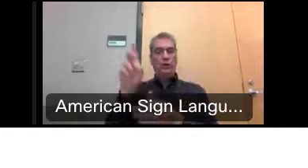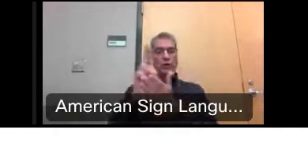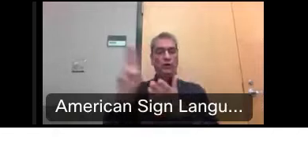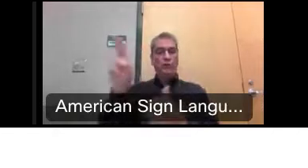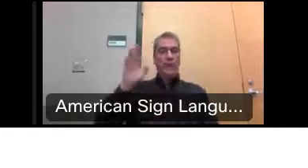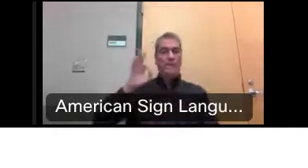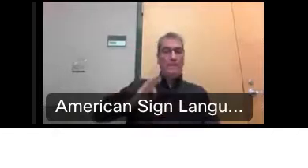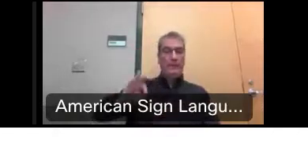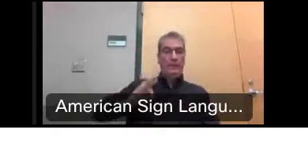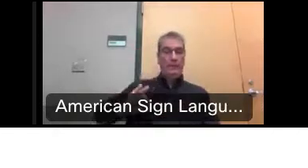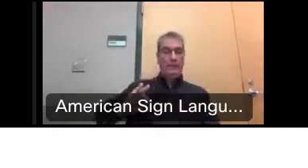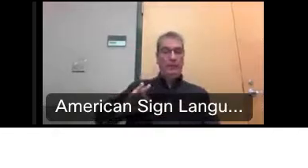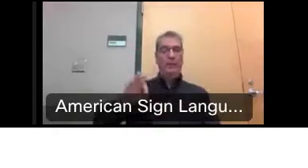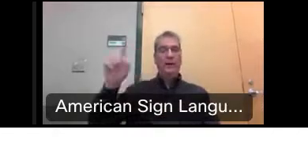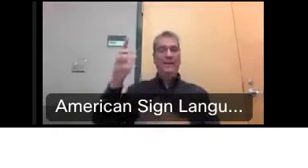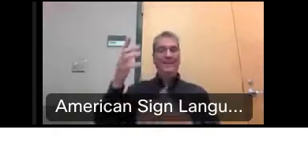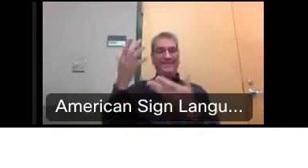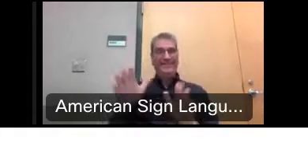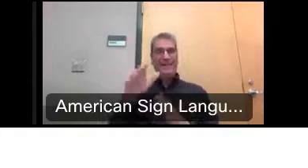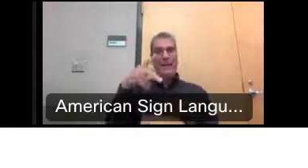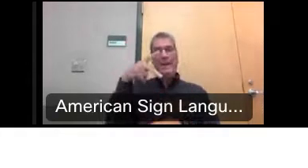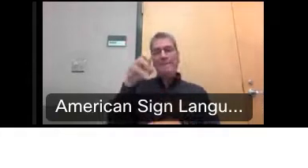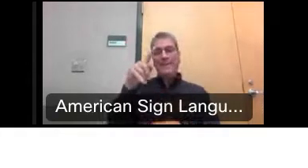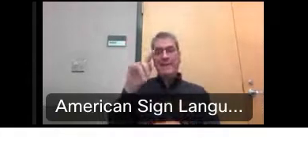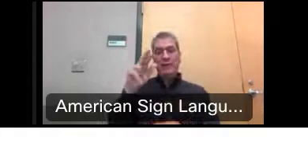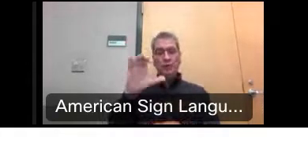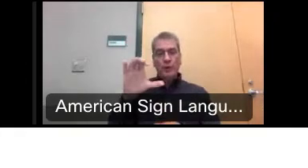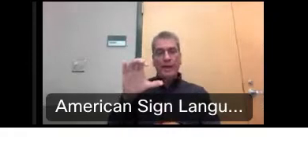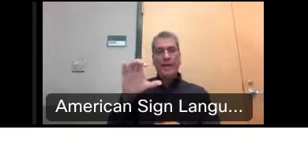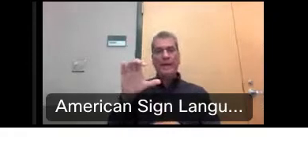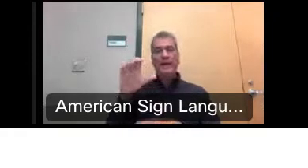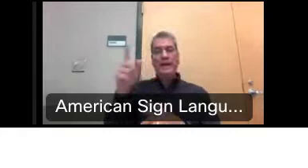And completed pediatric residency at the health, San Antonio.